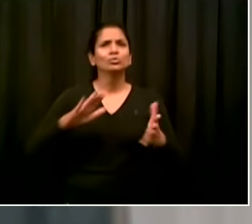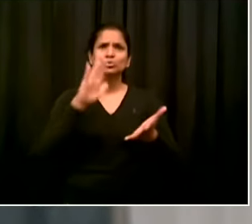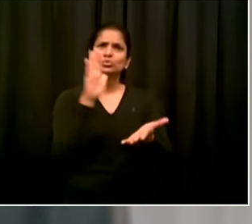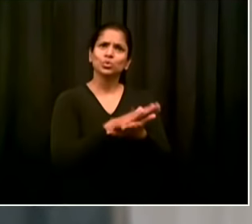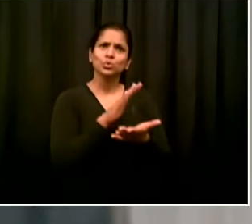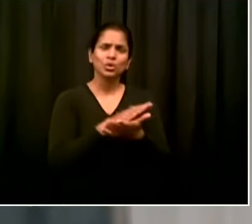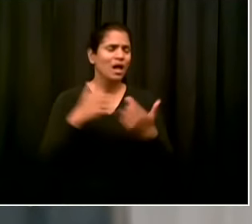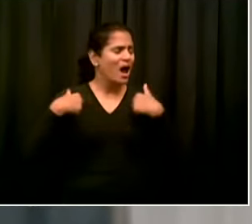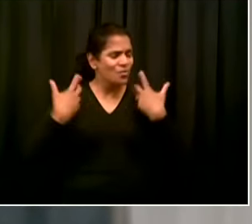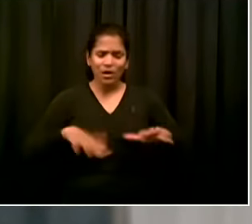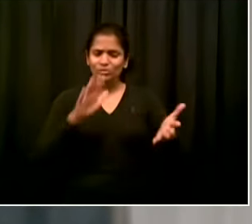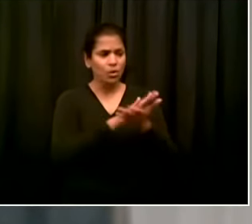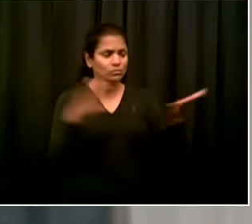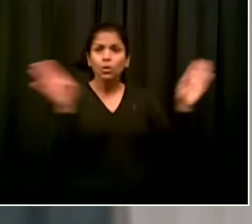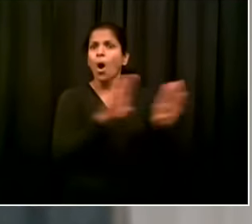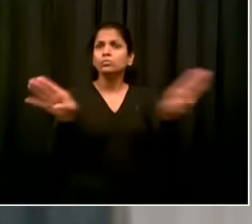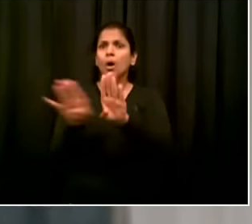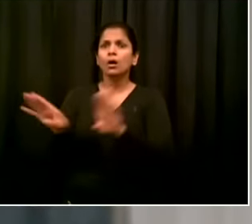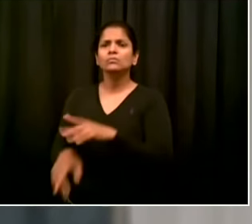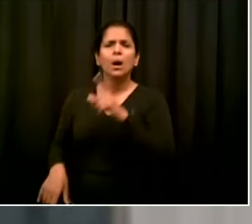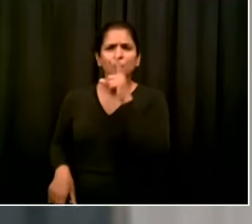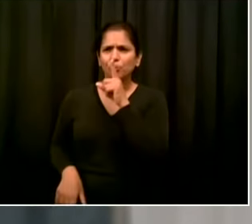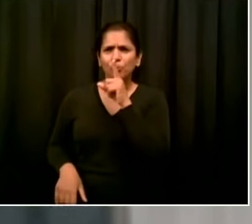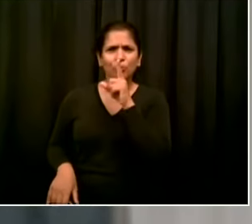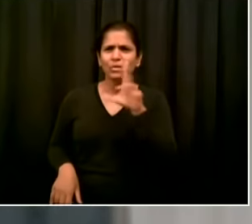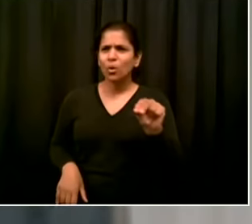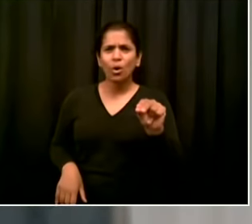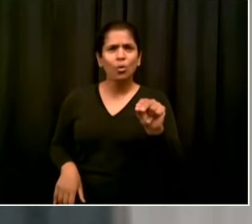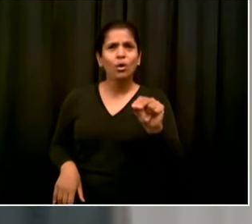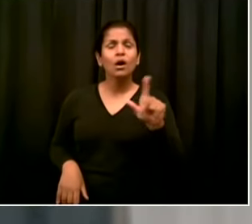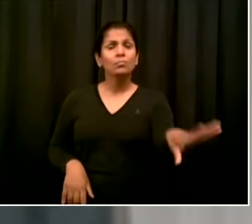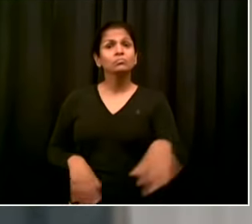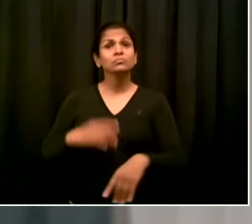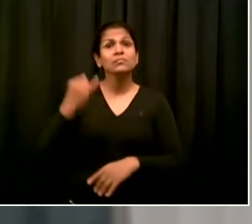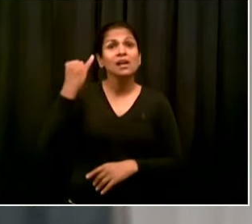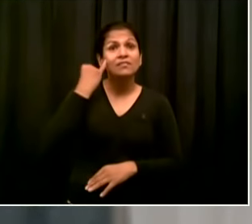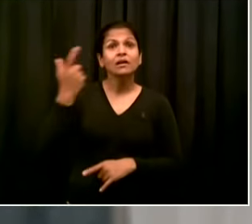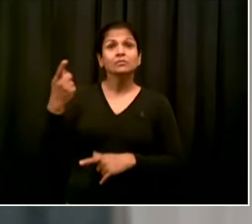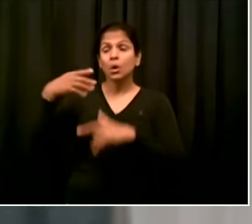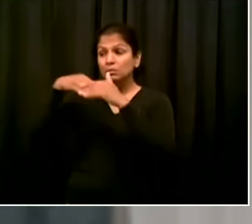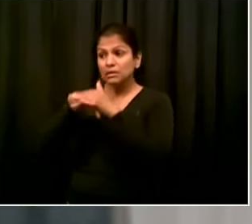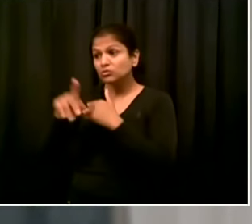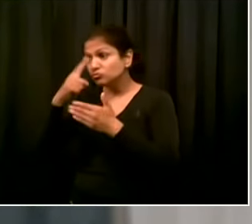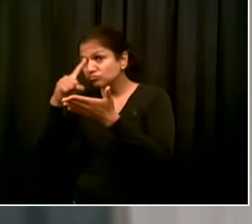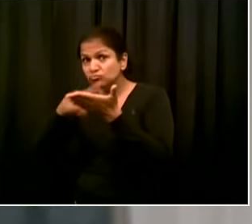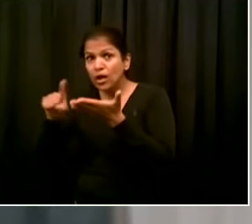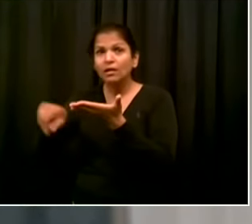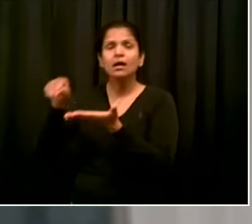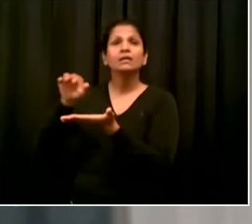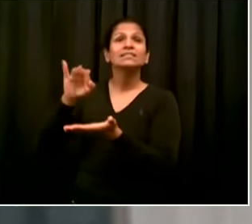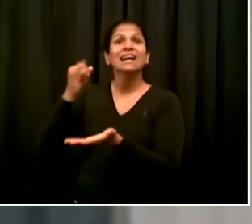ETO BE PUT IN PLACE WOULD BE TO FURTHER THOE SPBLUI C HEALTH GOALS WHICH, THE